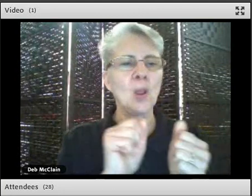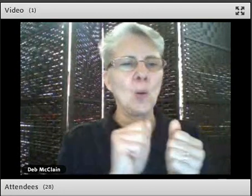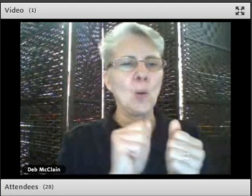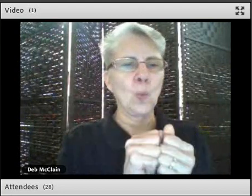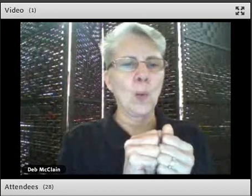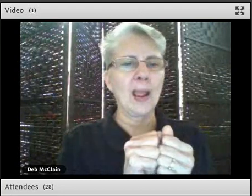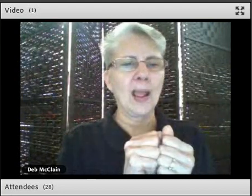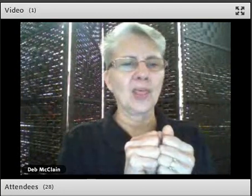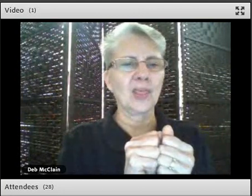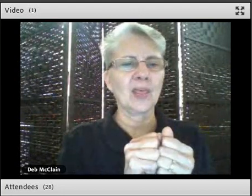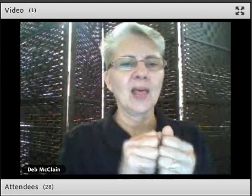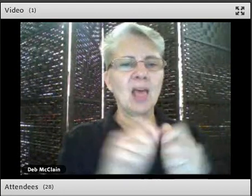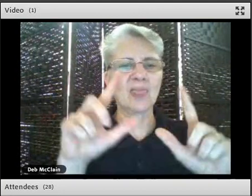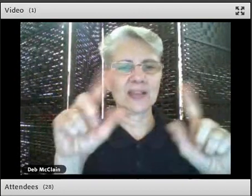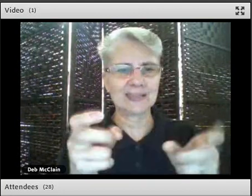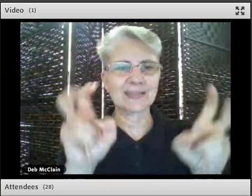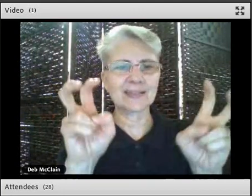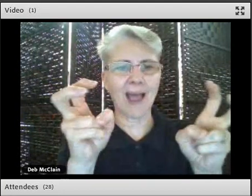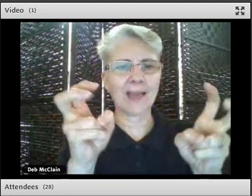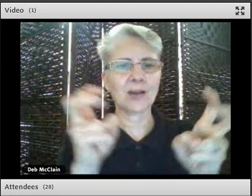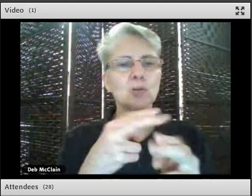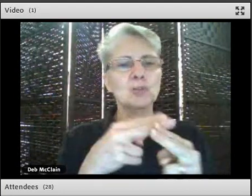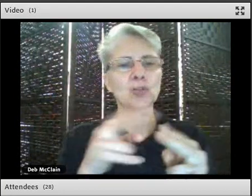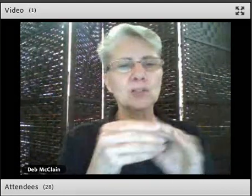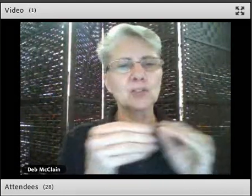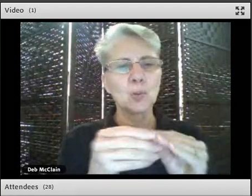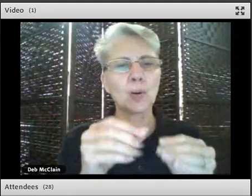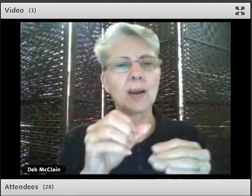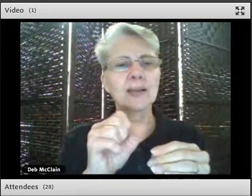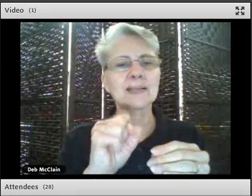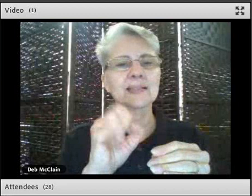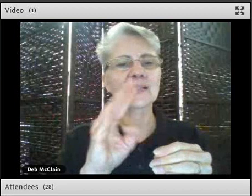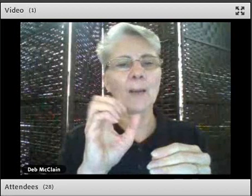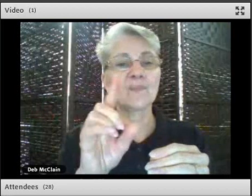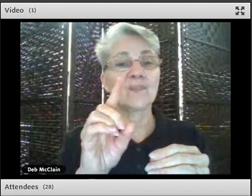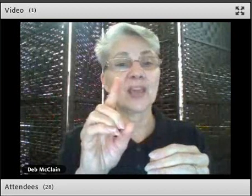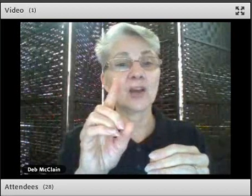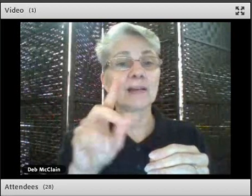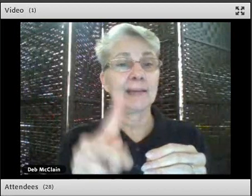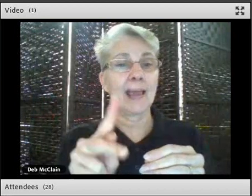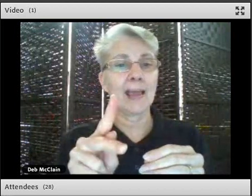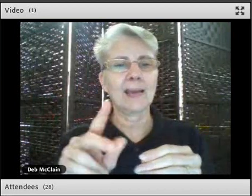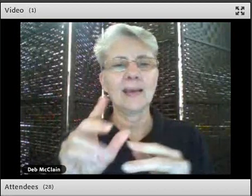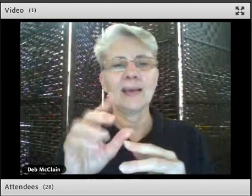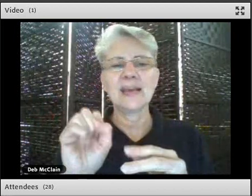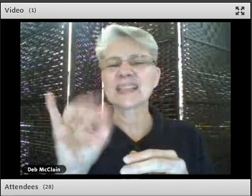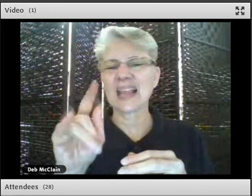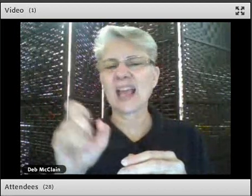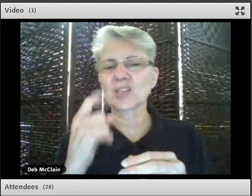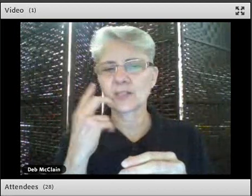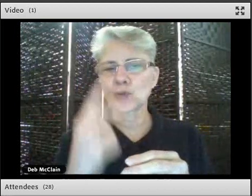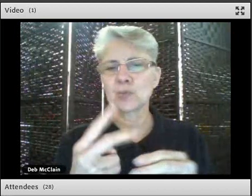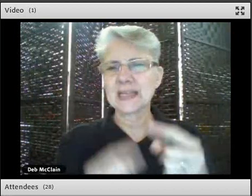And then the other thing that they will do is that they will add the short stories in the 505 field